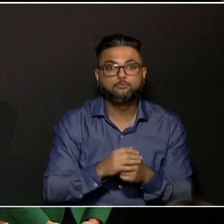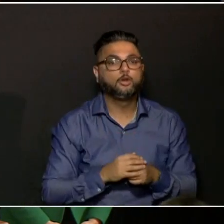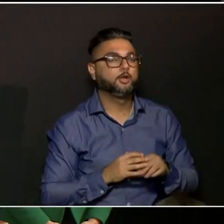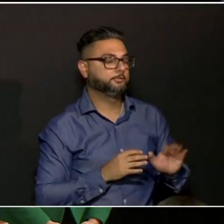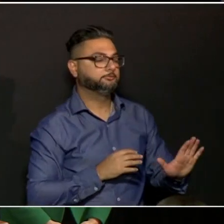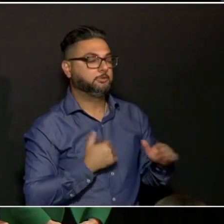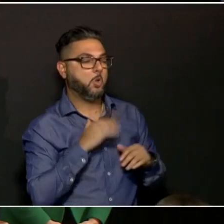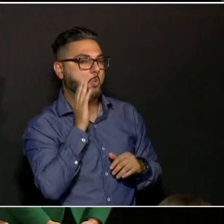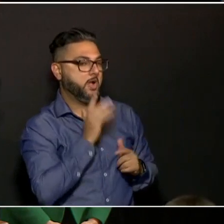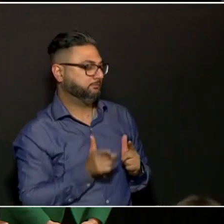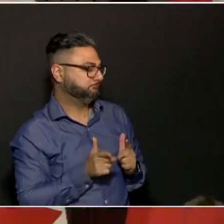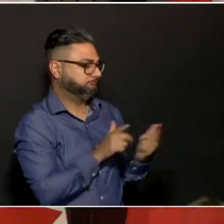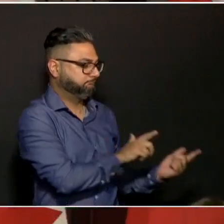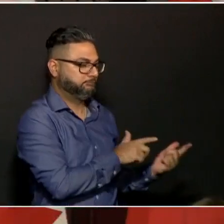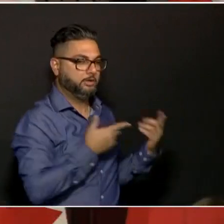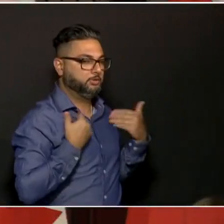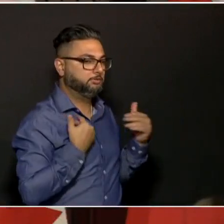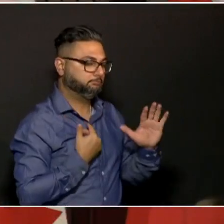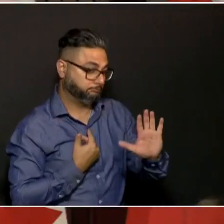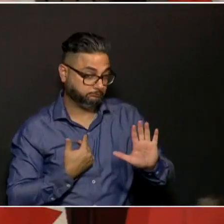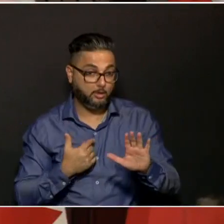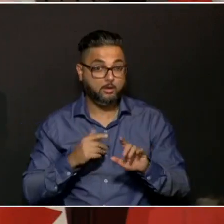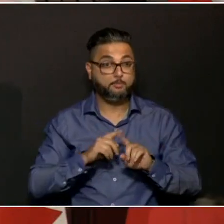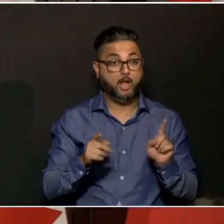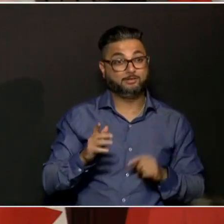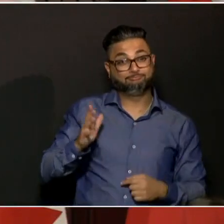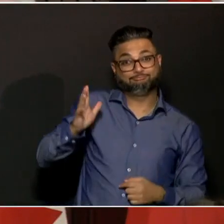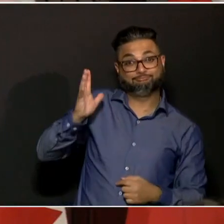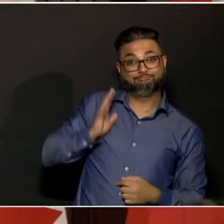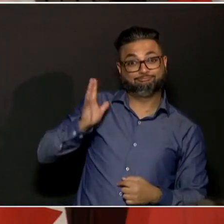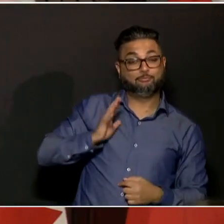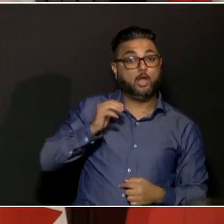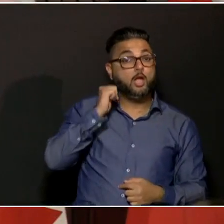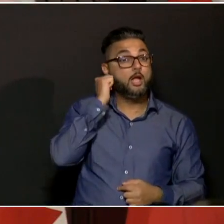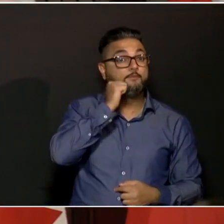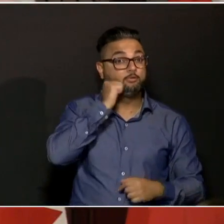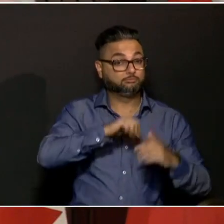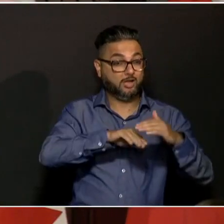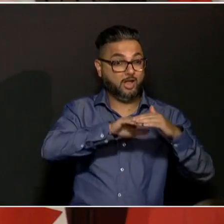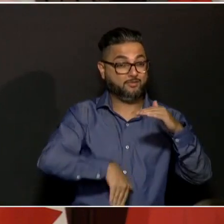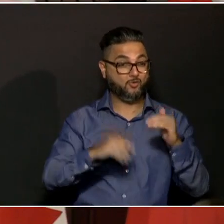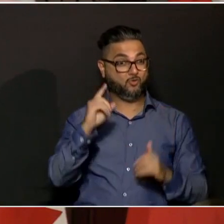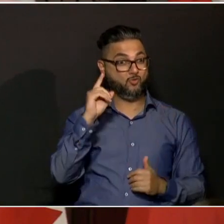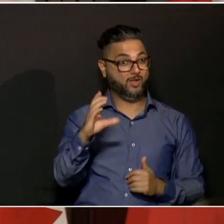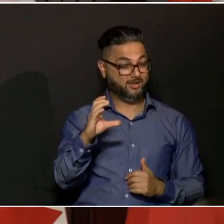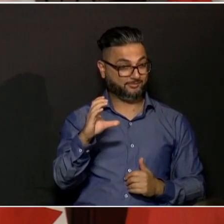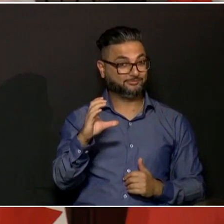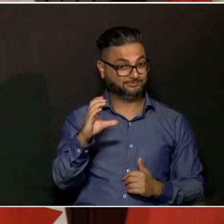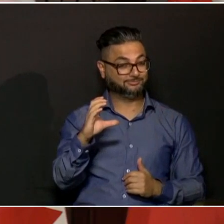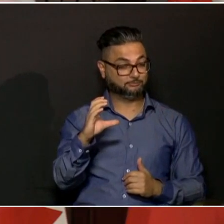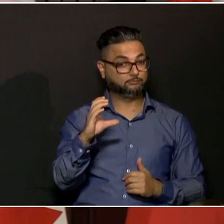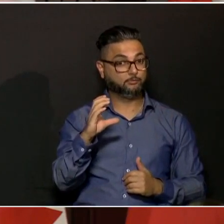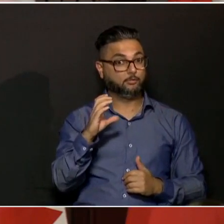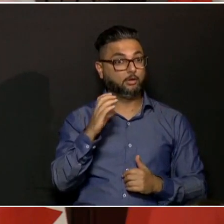What I can say Lucas when we jump from under 100 cases and with a two week span